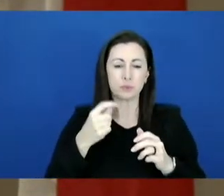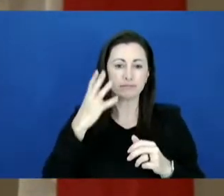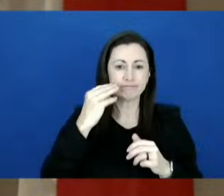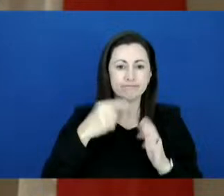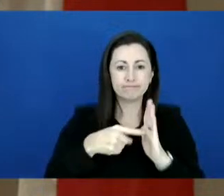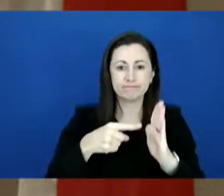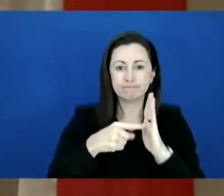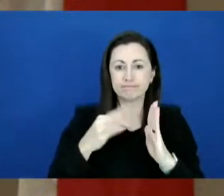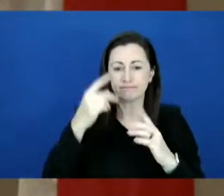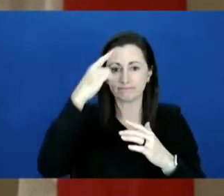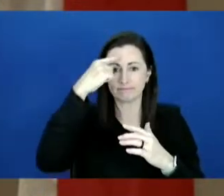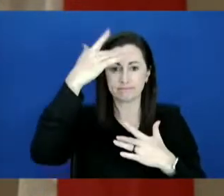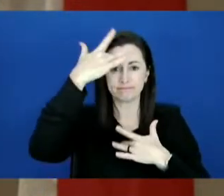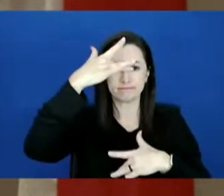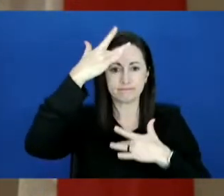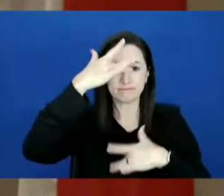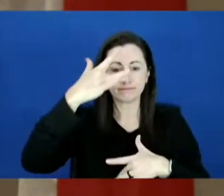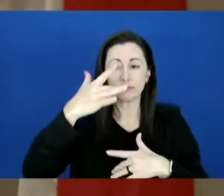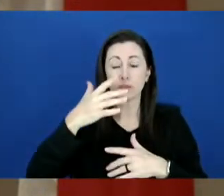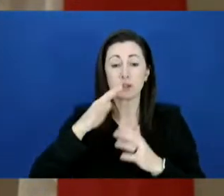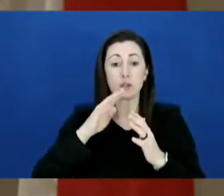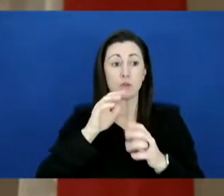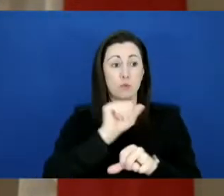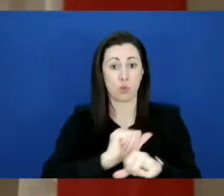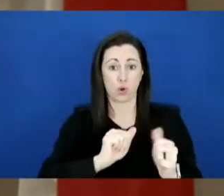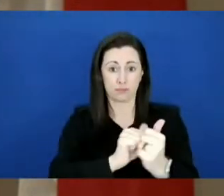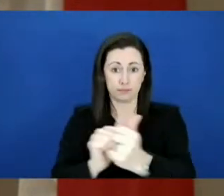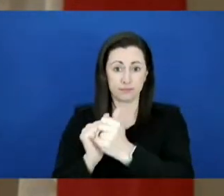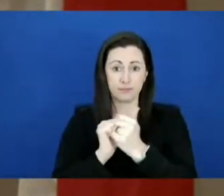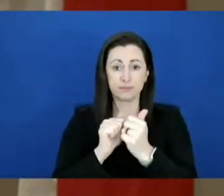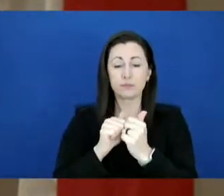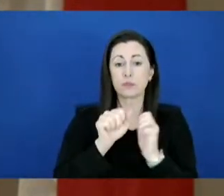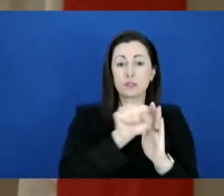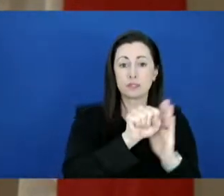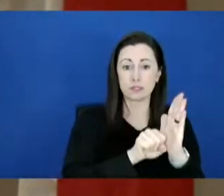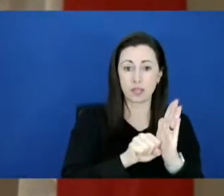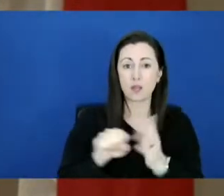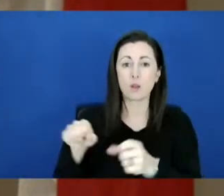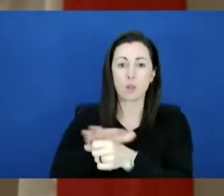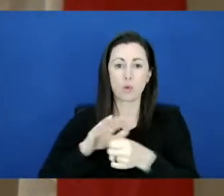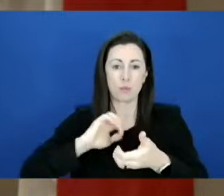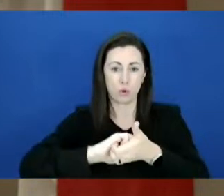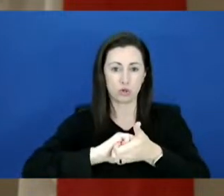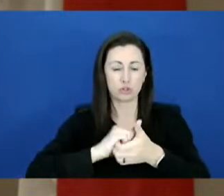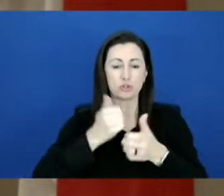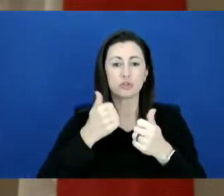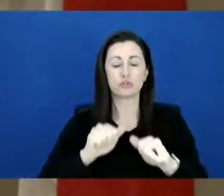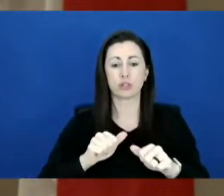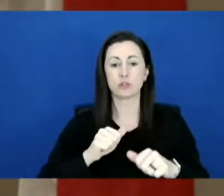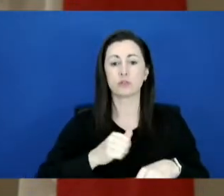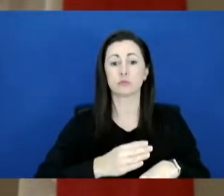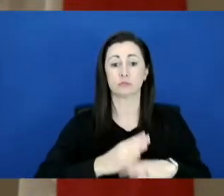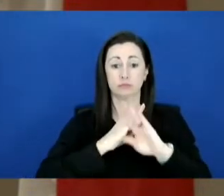FOR CITIZENS EXPERIENCING SYMPTOMS OF MENTAL ILLNESS BY